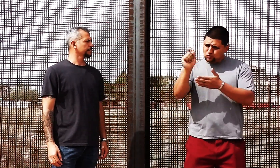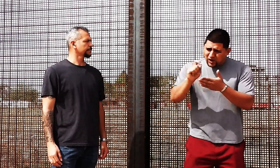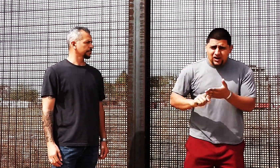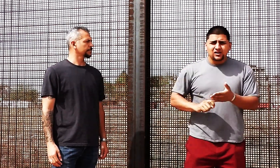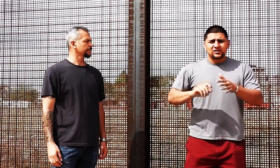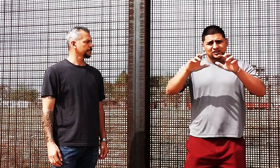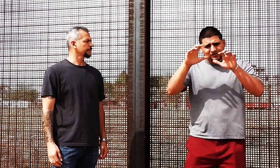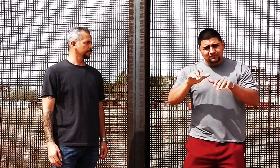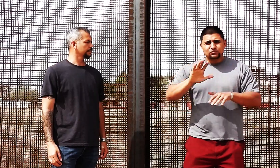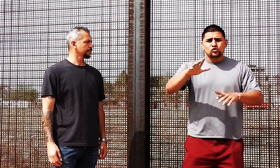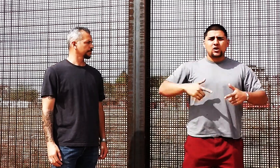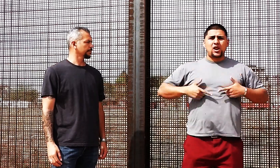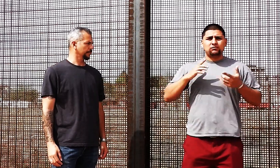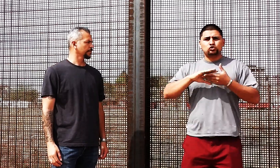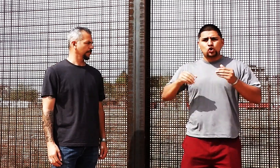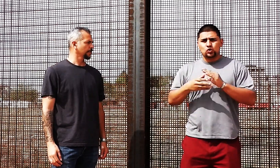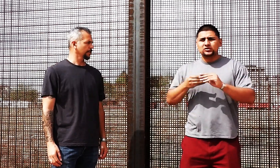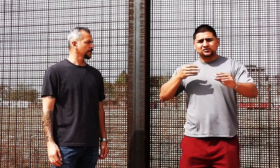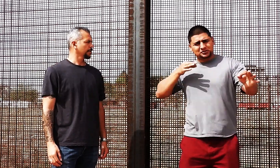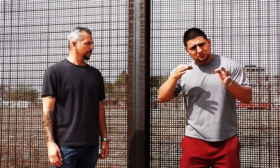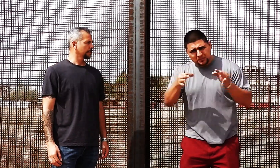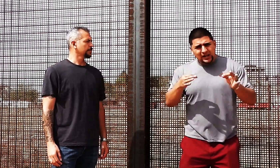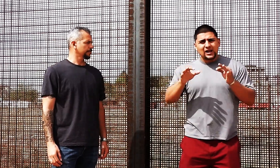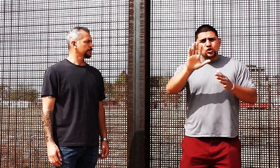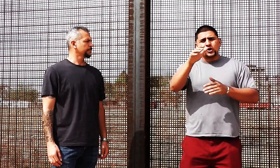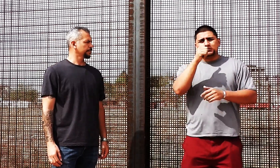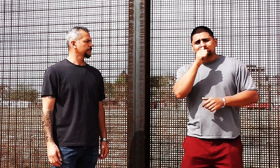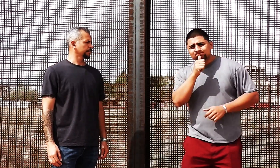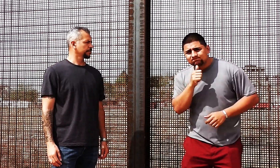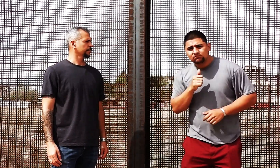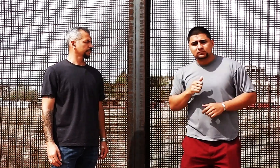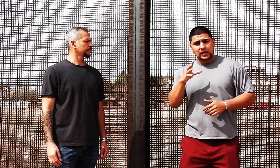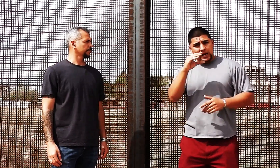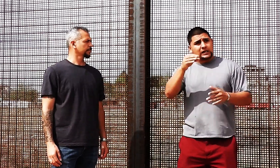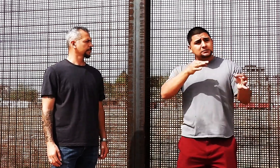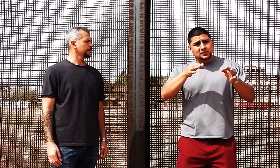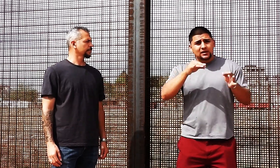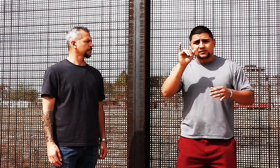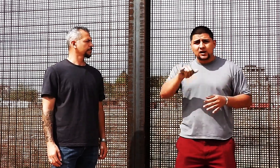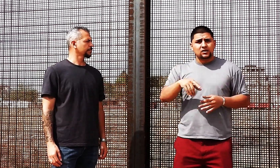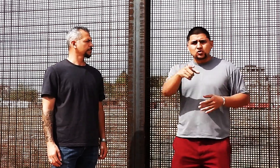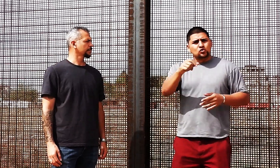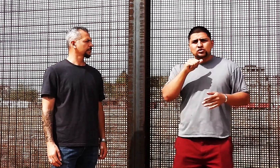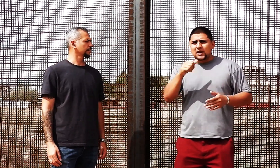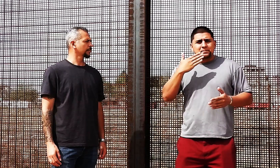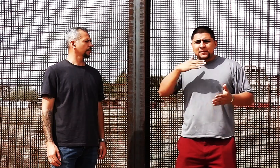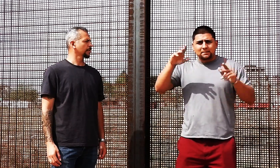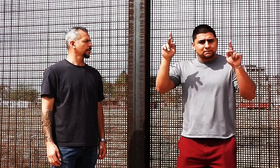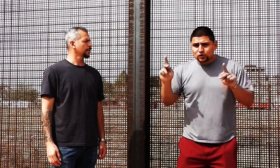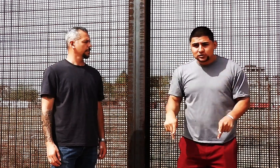Write and type your life stories. Explain your struggles. And, explain that you are not bad person.